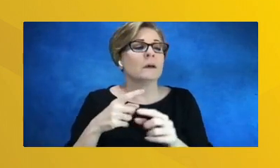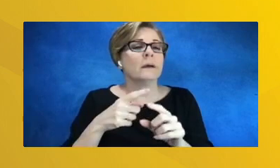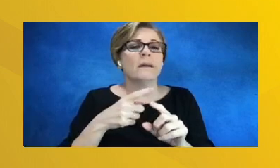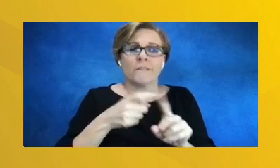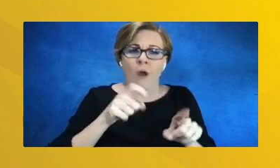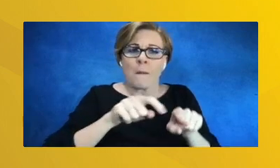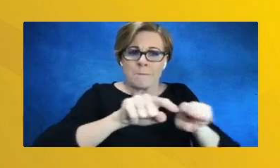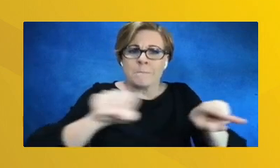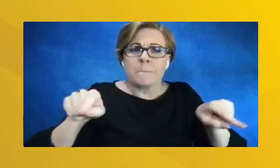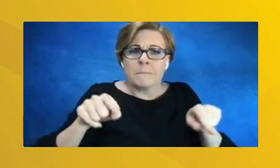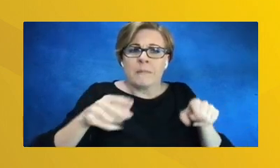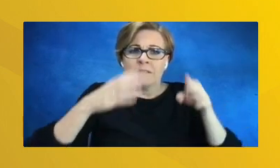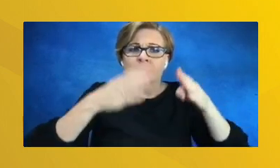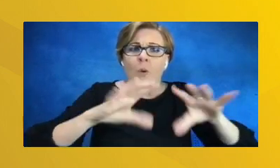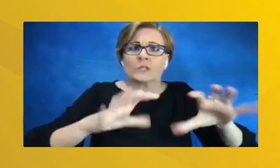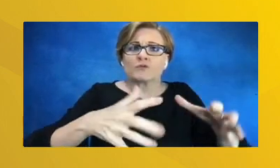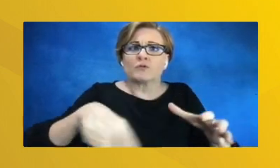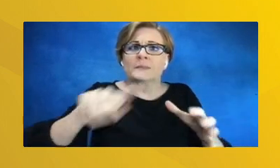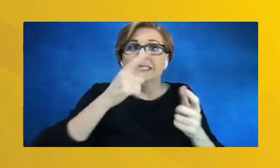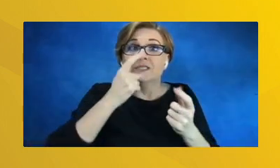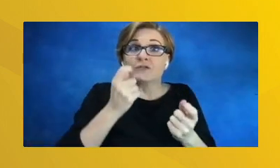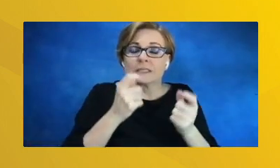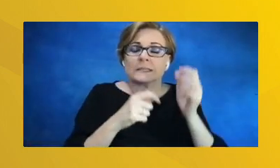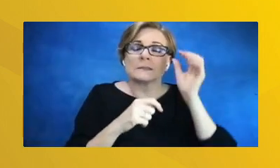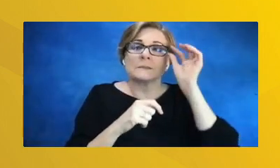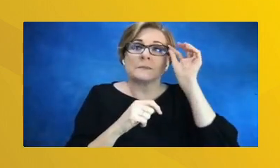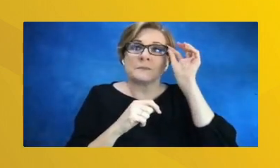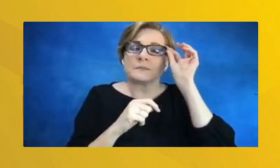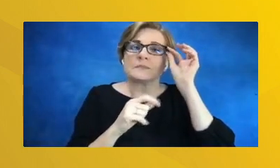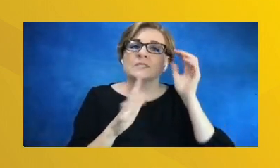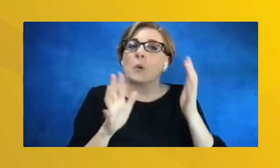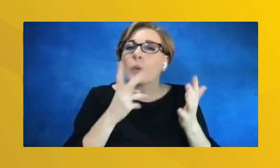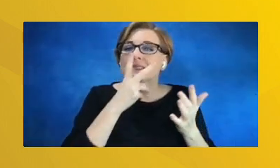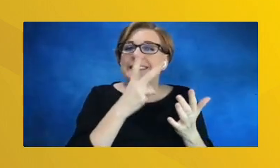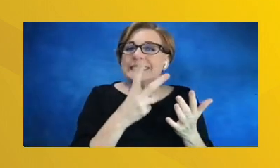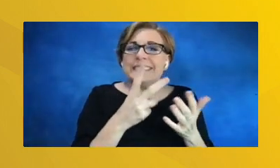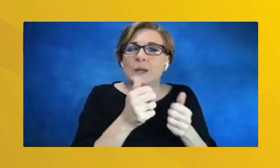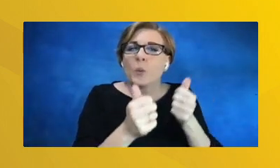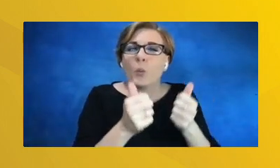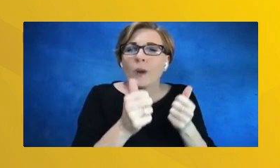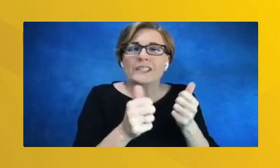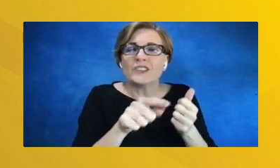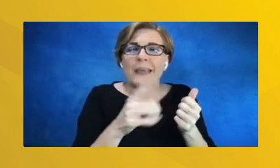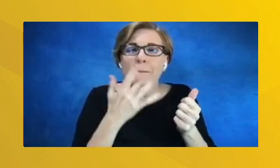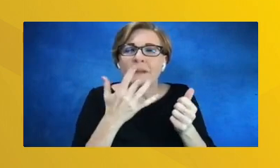So we'll see exactly what ones they wanted to learn more about.